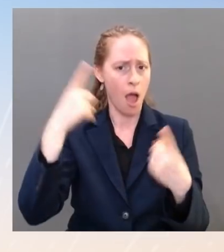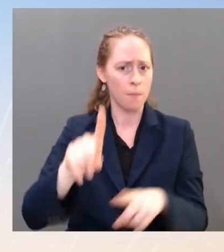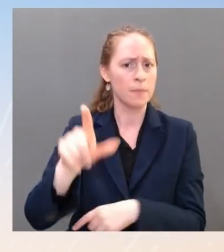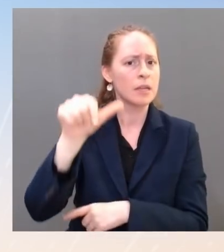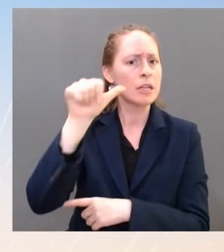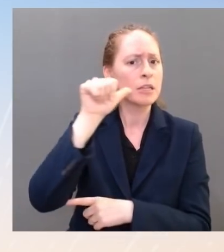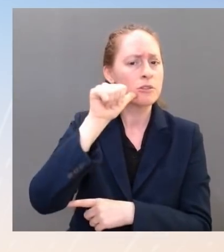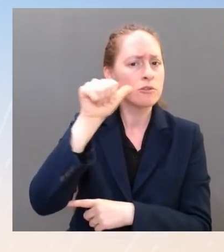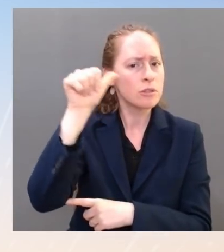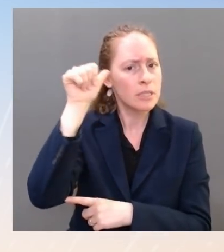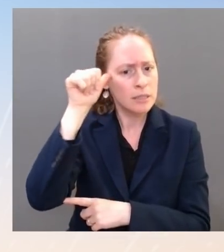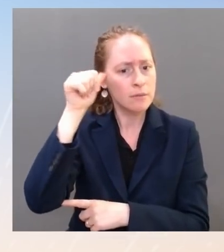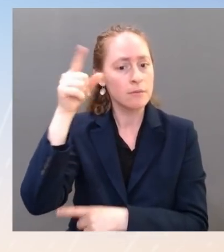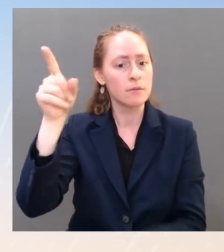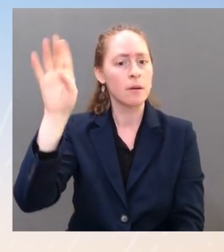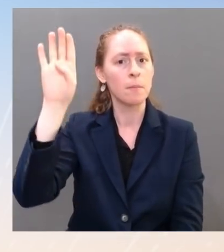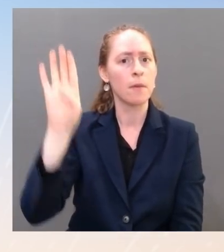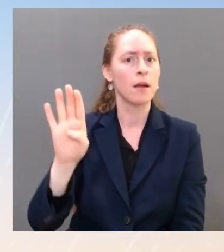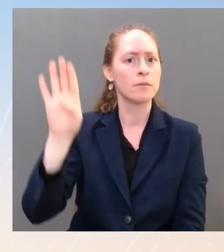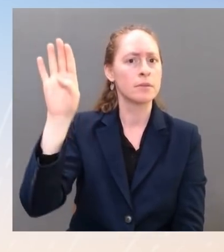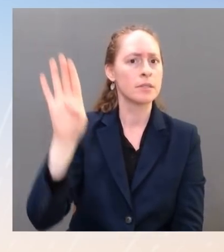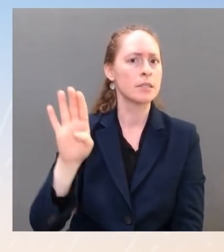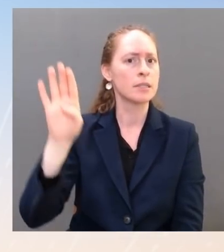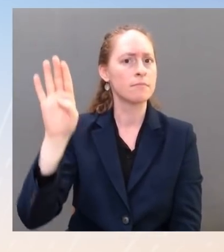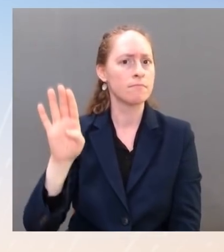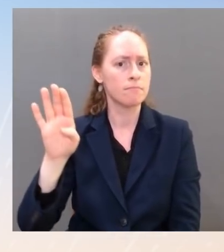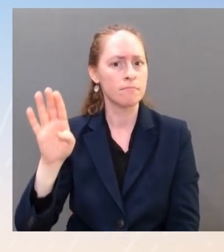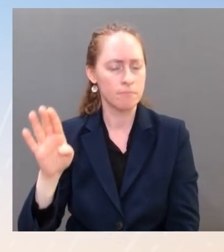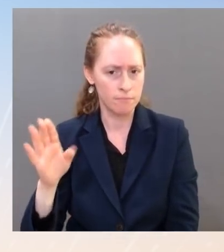either by the administration or by Congress to combat domestic violent extremism.